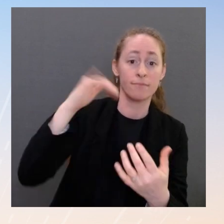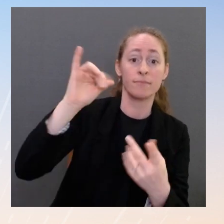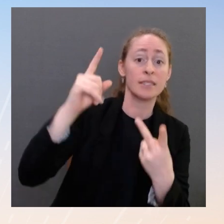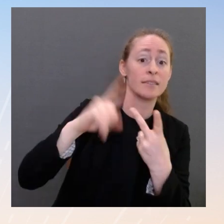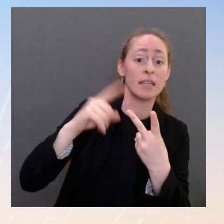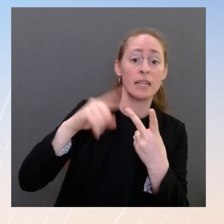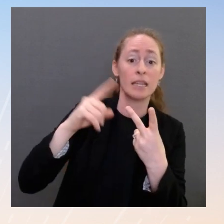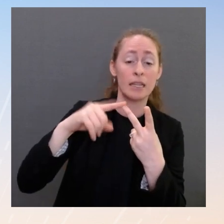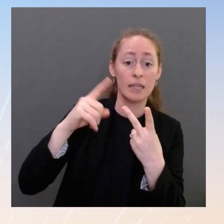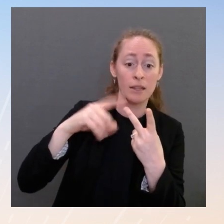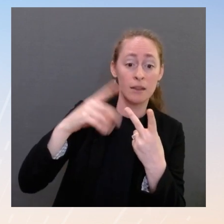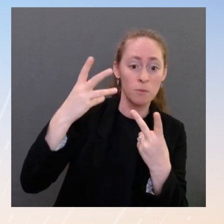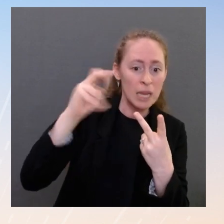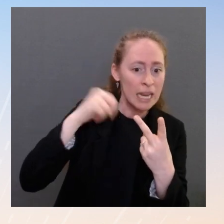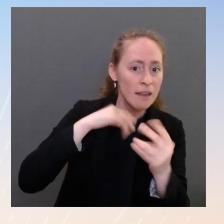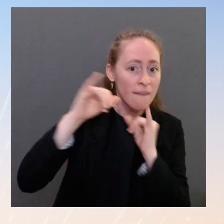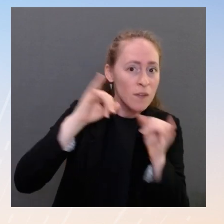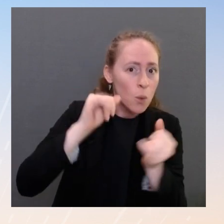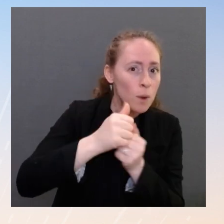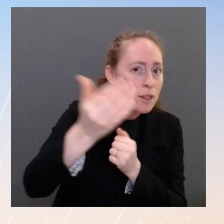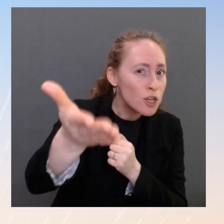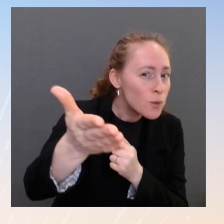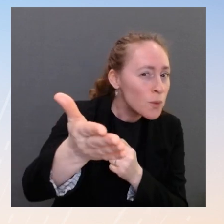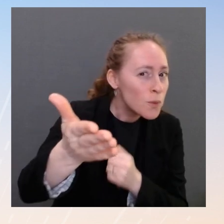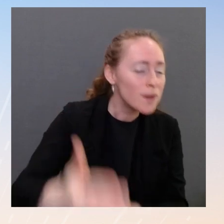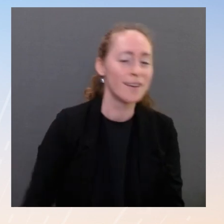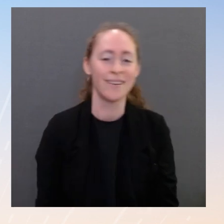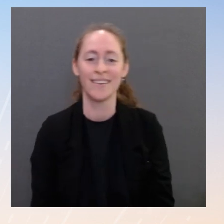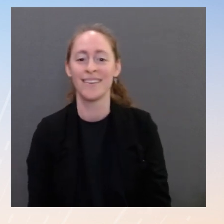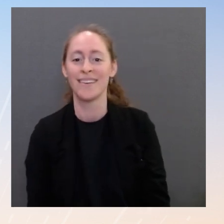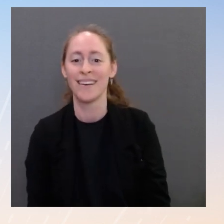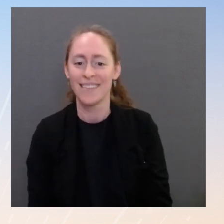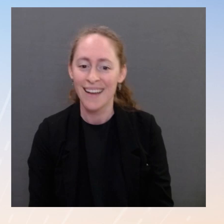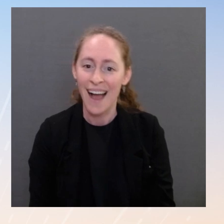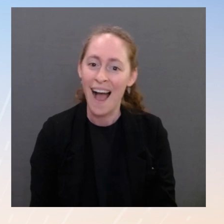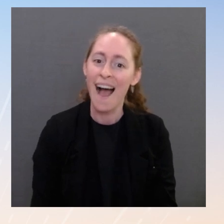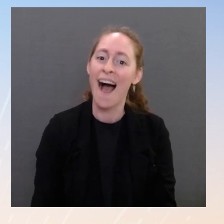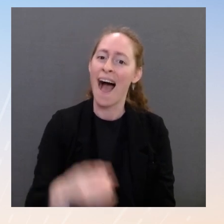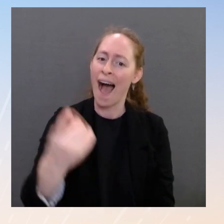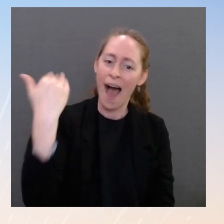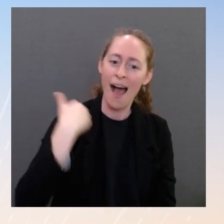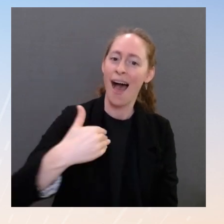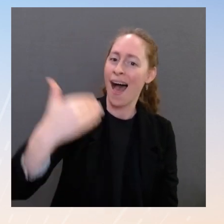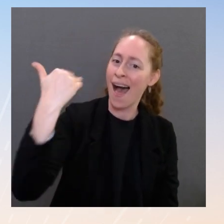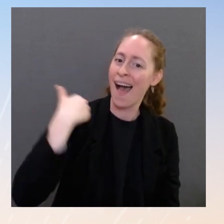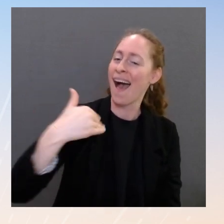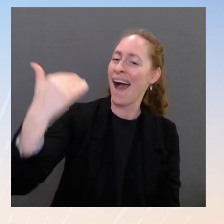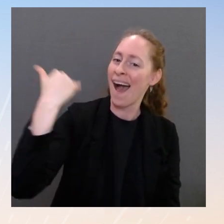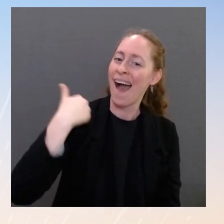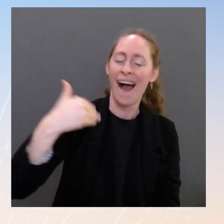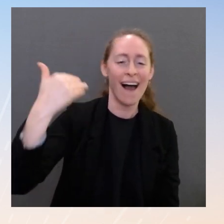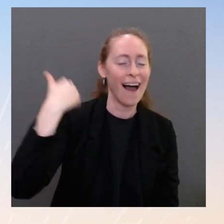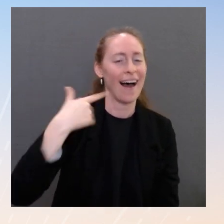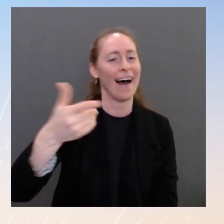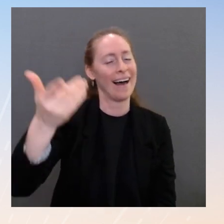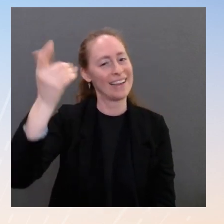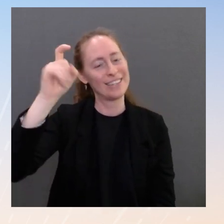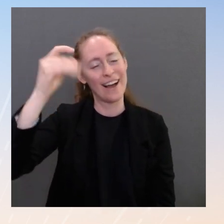Ms. Psaki: Oh -- okay. You often come with an interview request. I should know ahead of time. I will just note I expect we will have more details